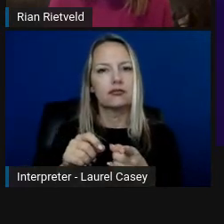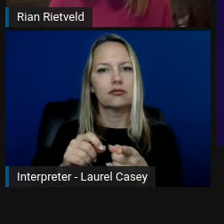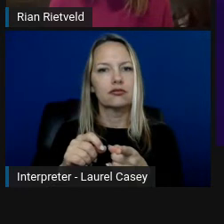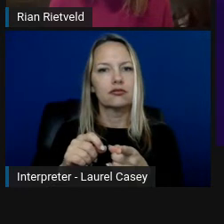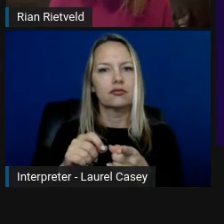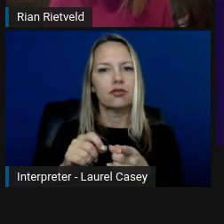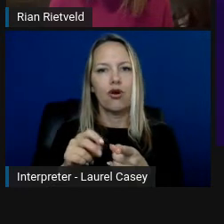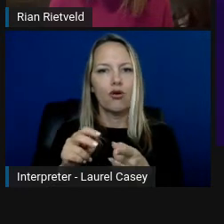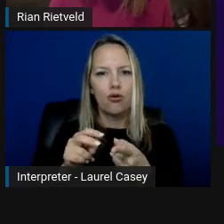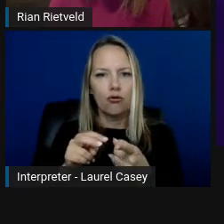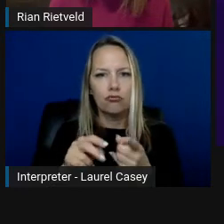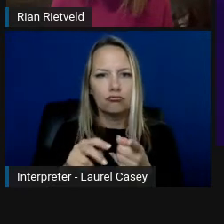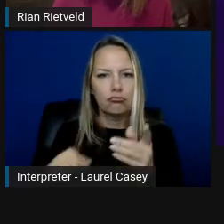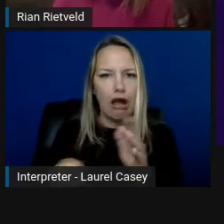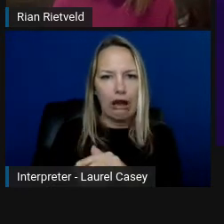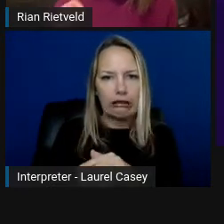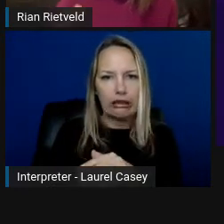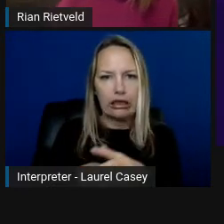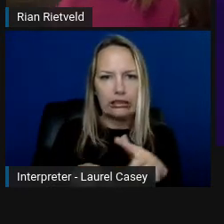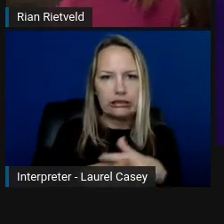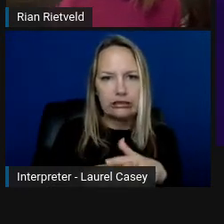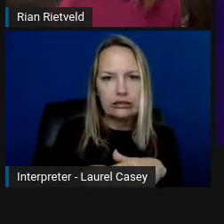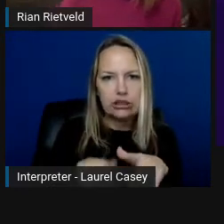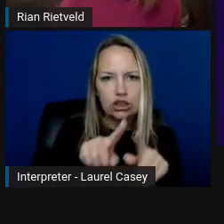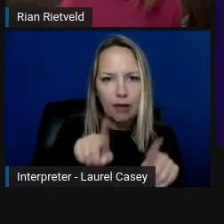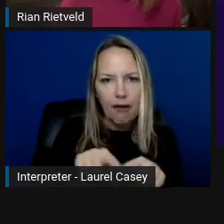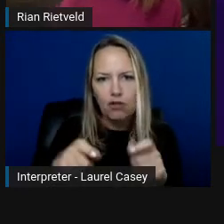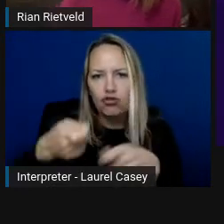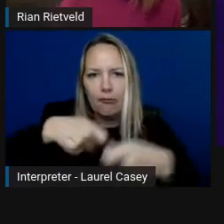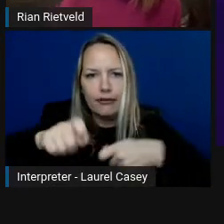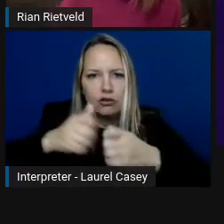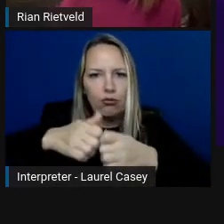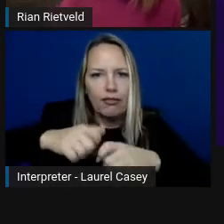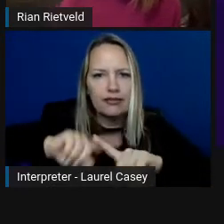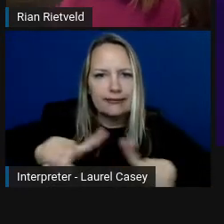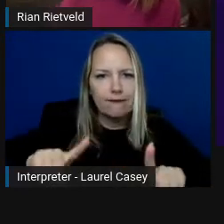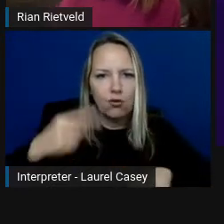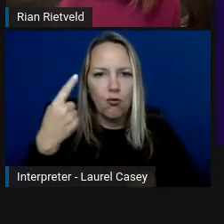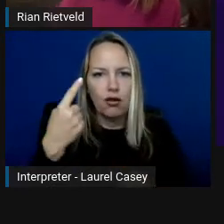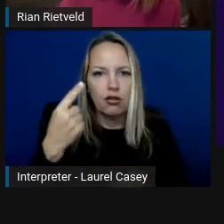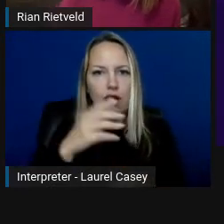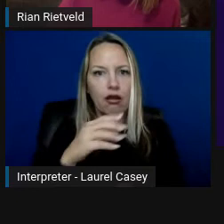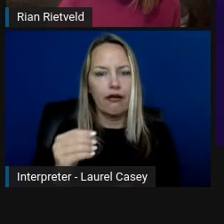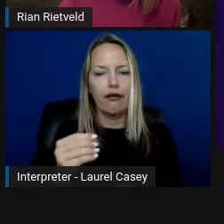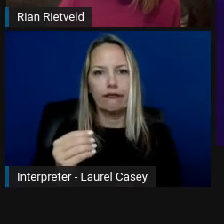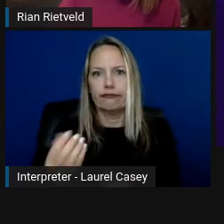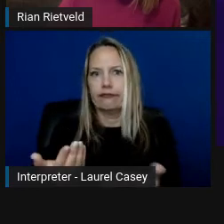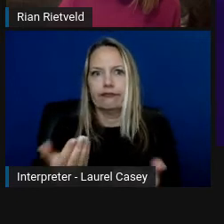the existing checkbox and replacing it with another one and there's no focus state.